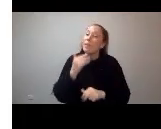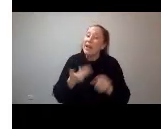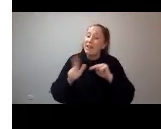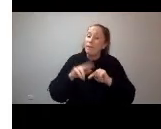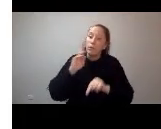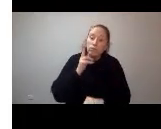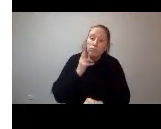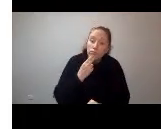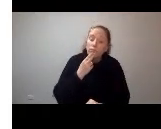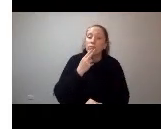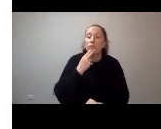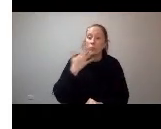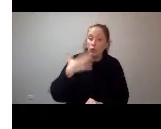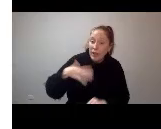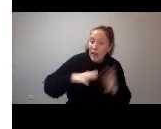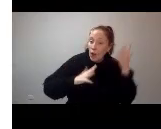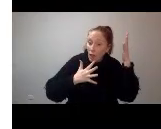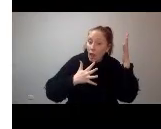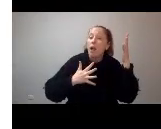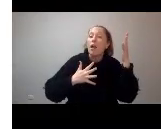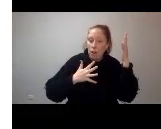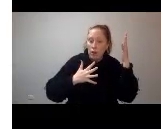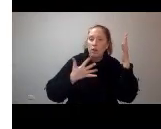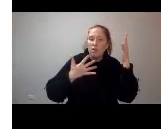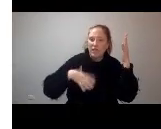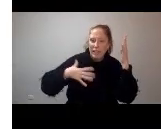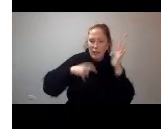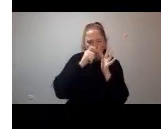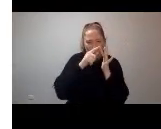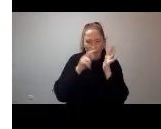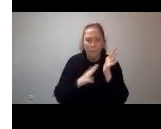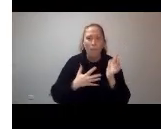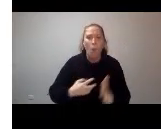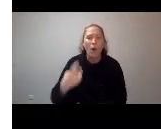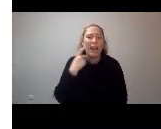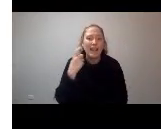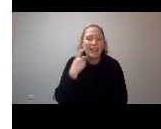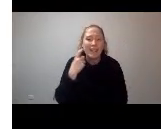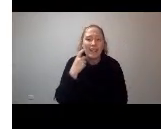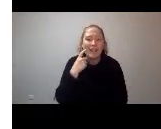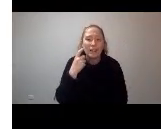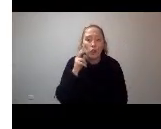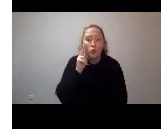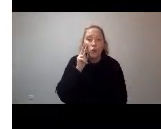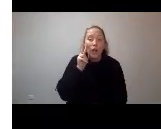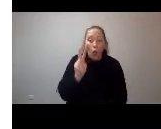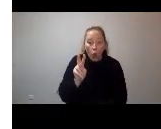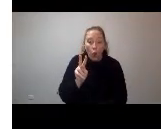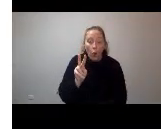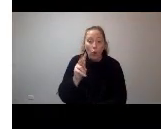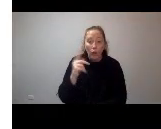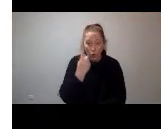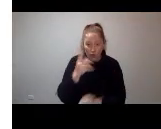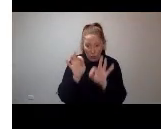who would like to pin the interpreters for ease of viewing, please hover over the video feed of the person you want to focus in.